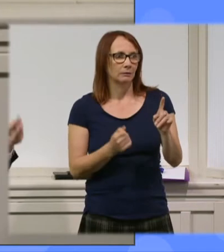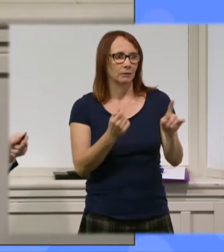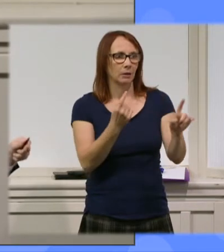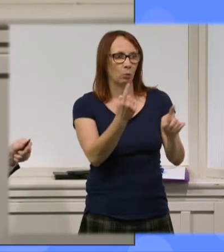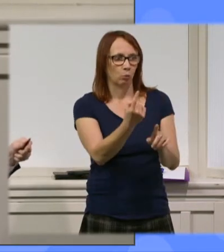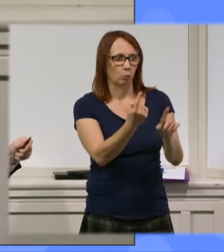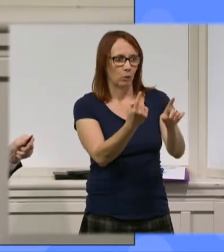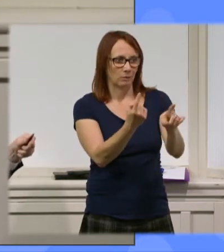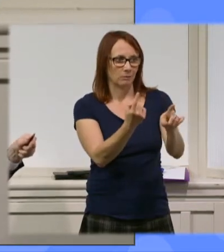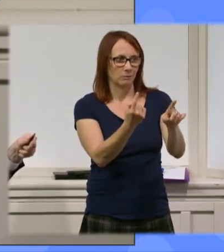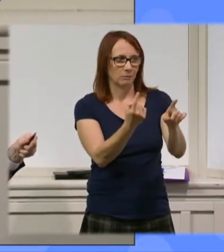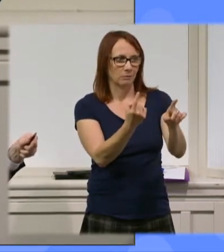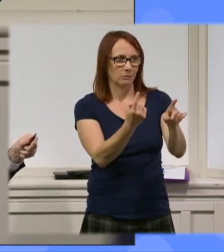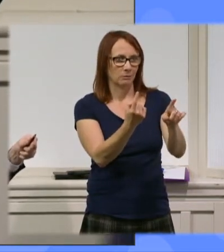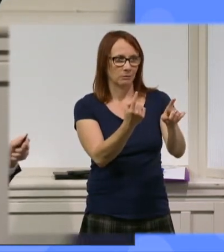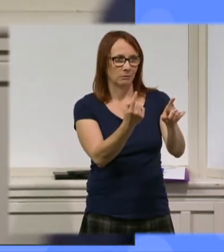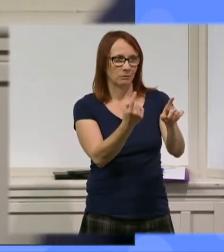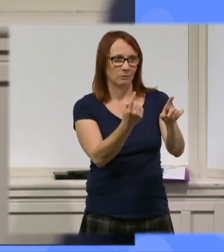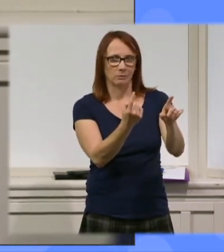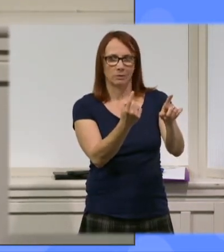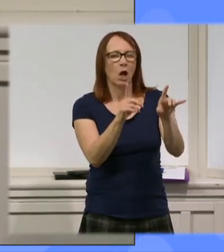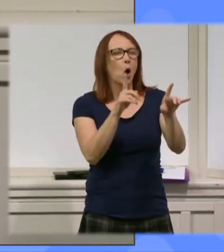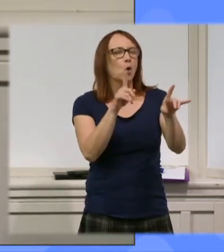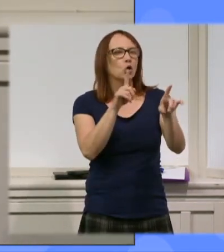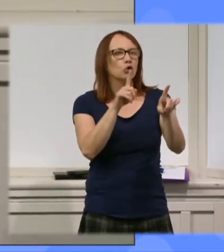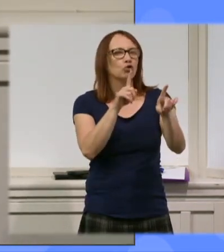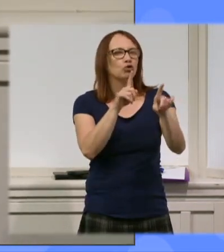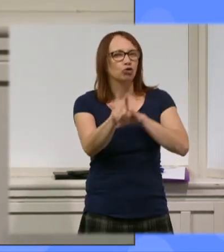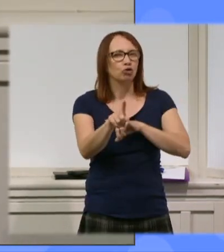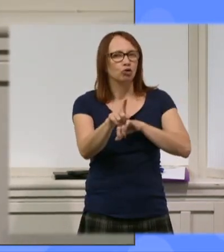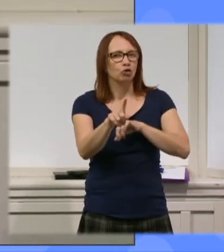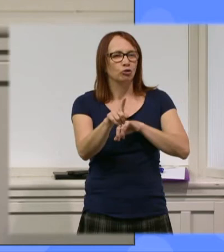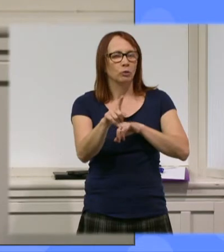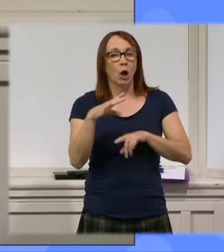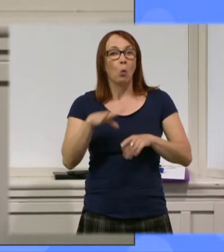one here with a microphone coming across I'm gonna try if I may - I would just